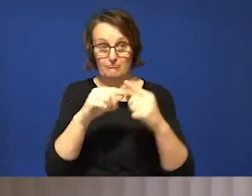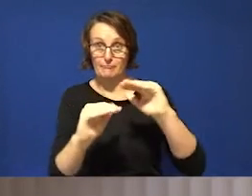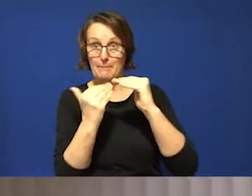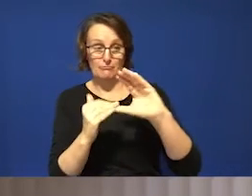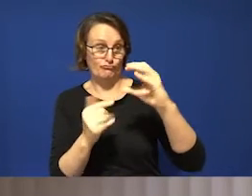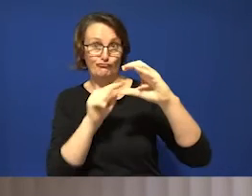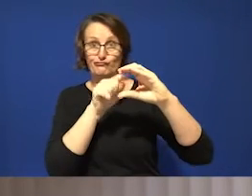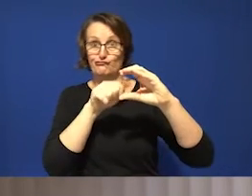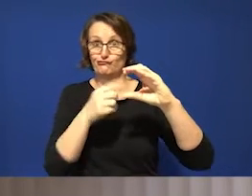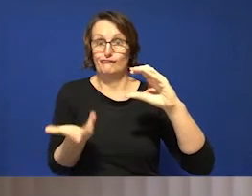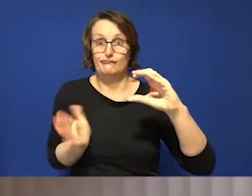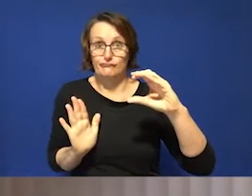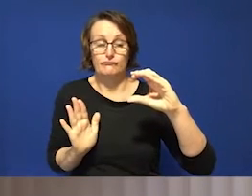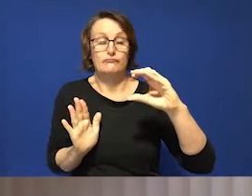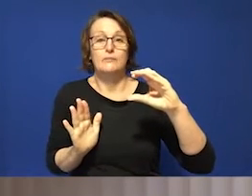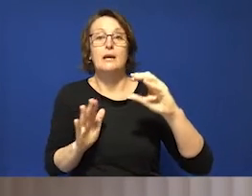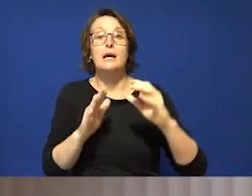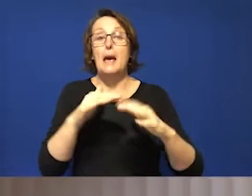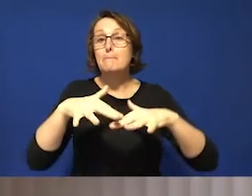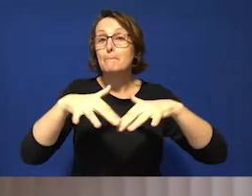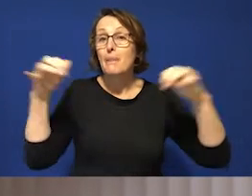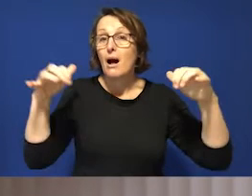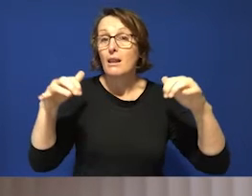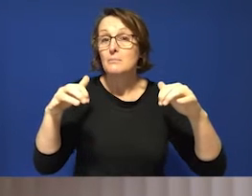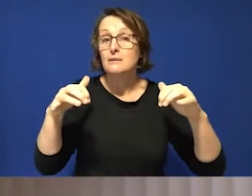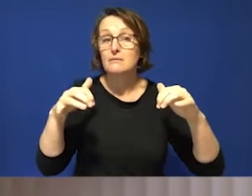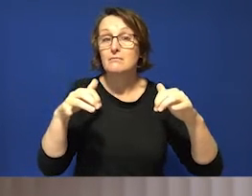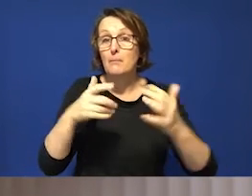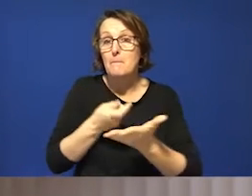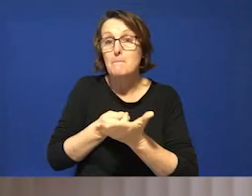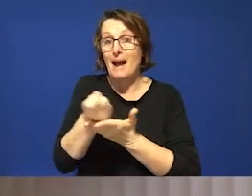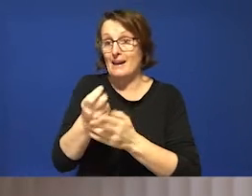and parliament paid for pretty much most of this building